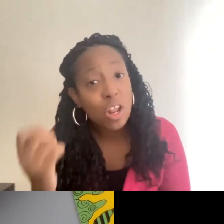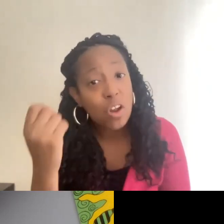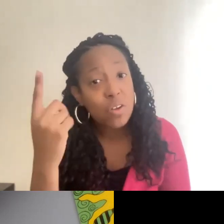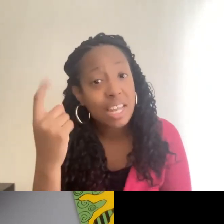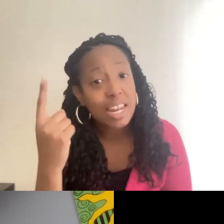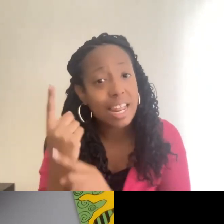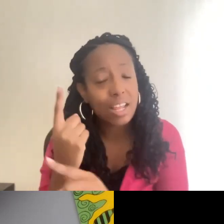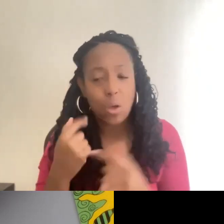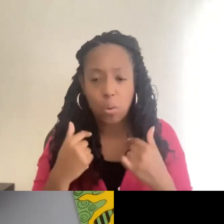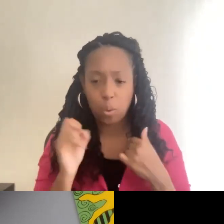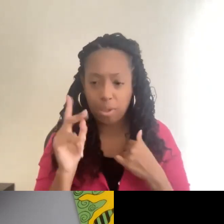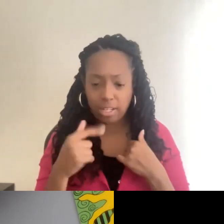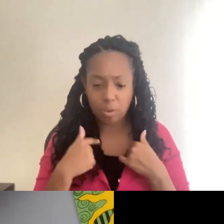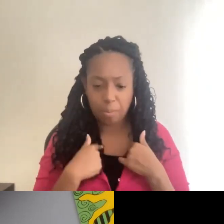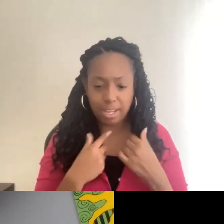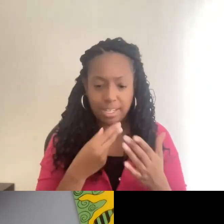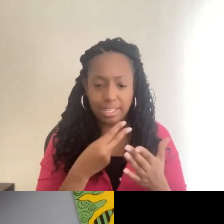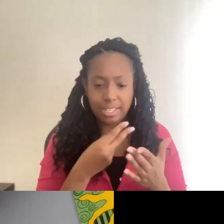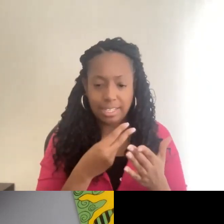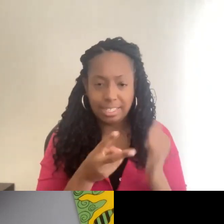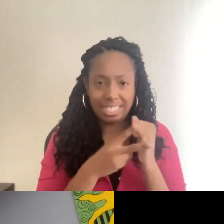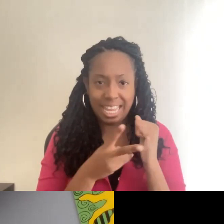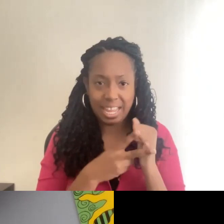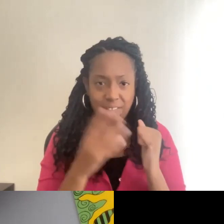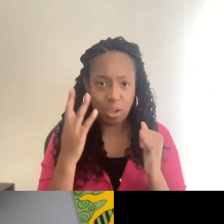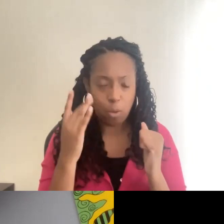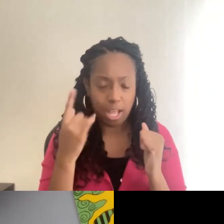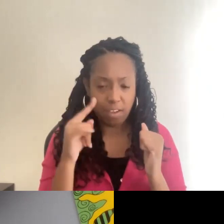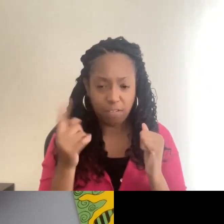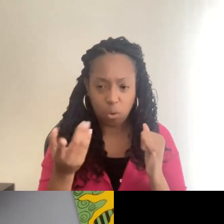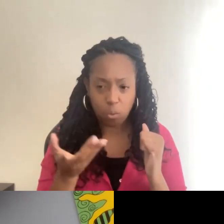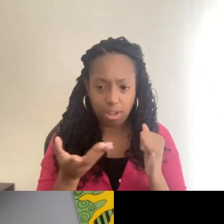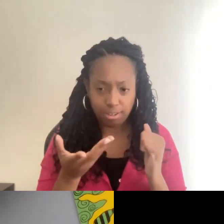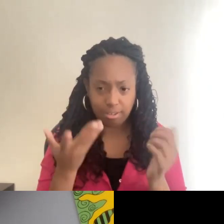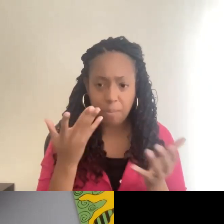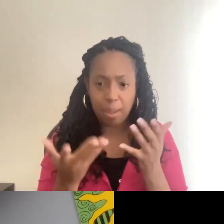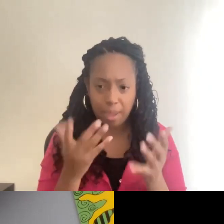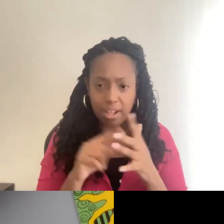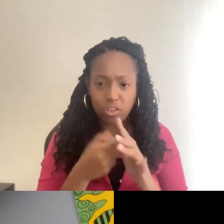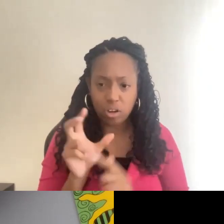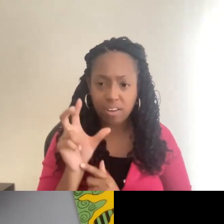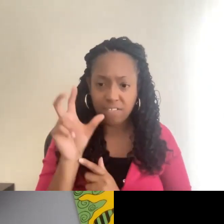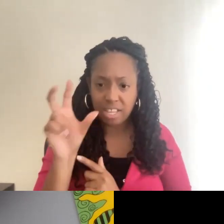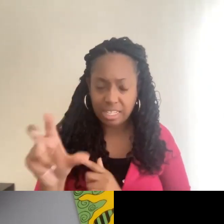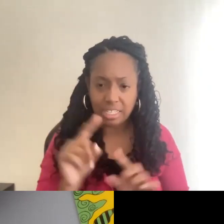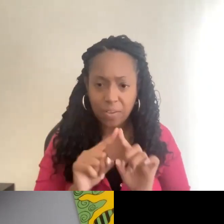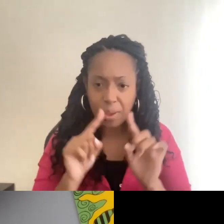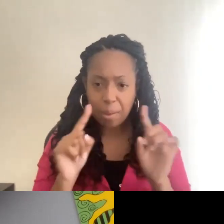am I saving to until when yeah I'm going to start maybe investing but I'm going to look at mutual